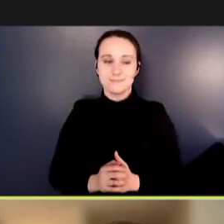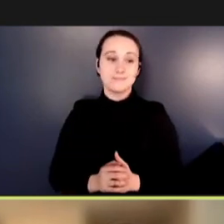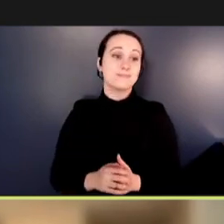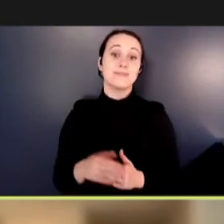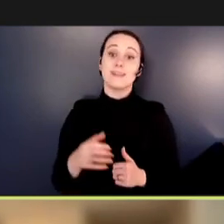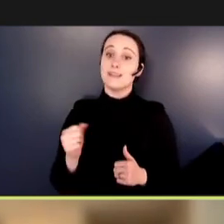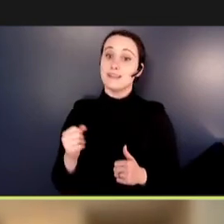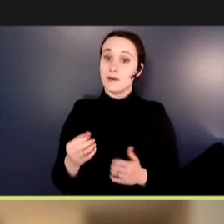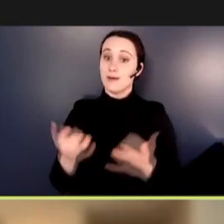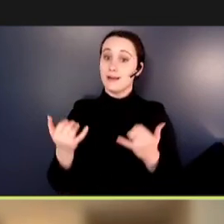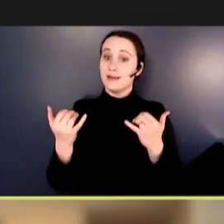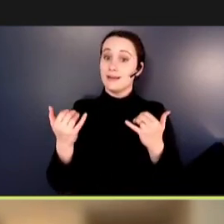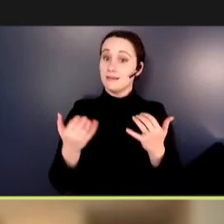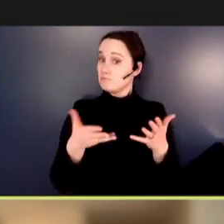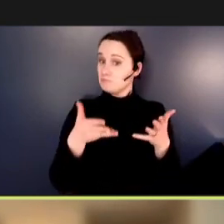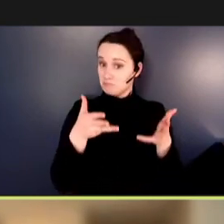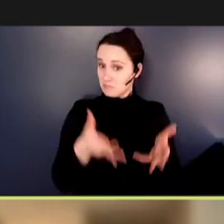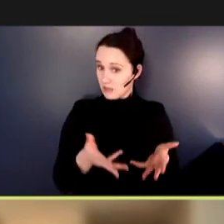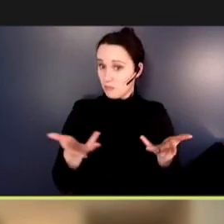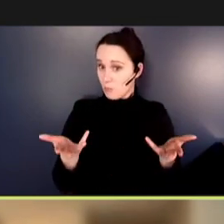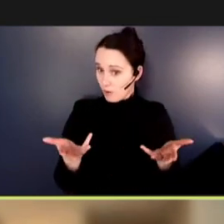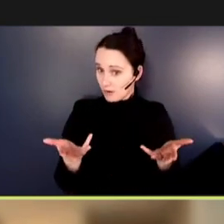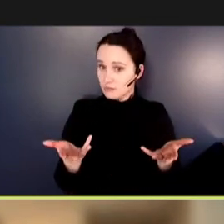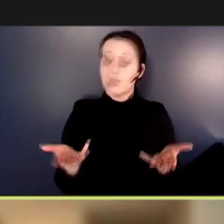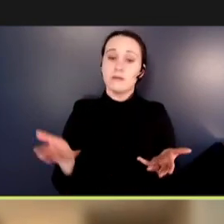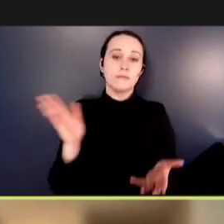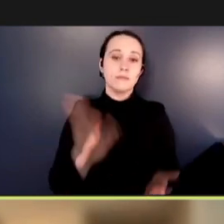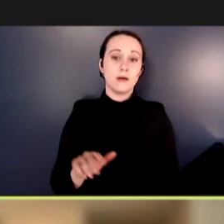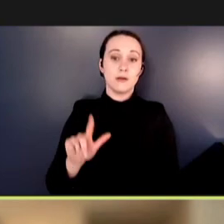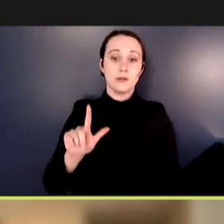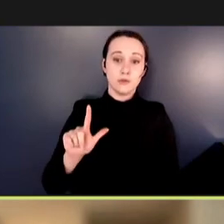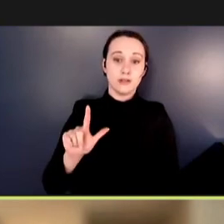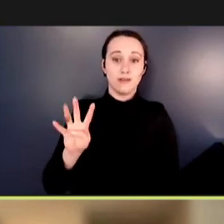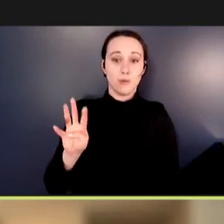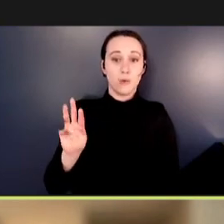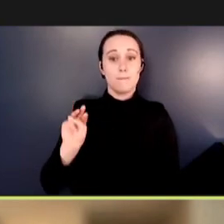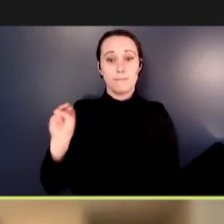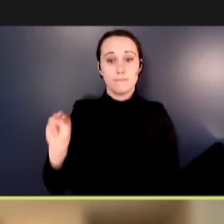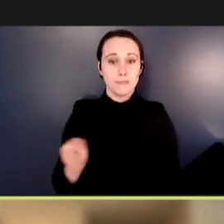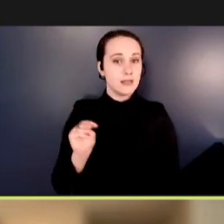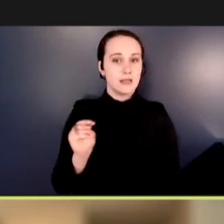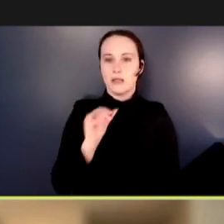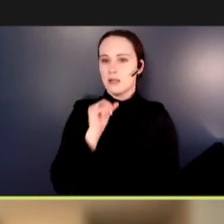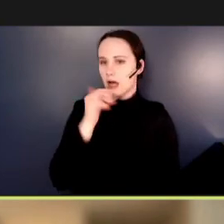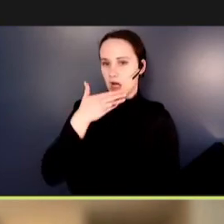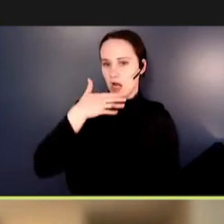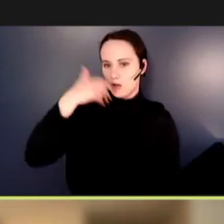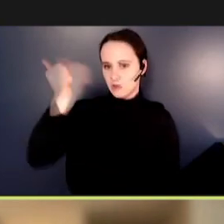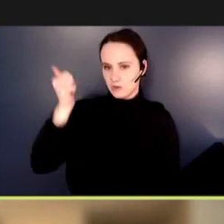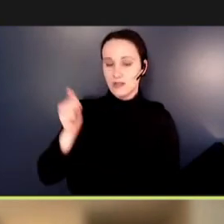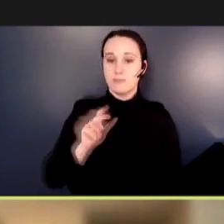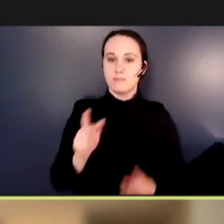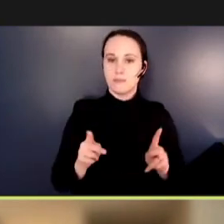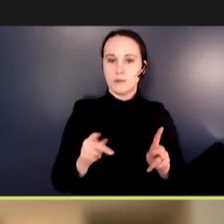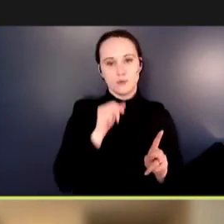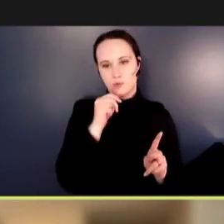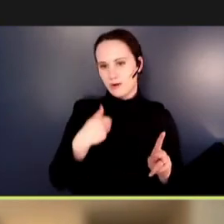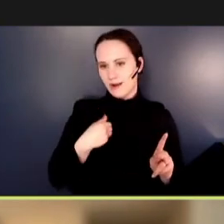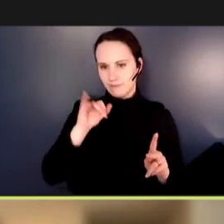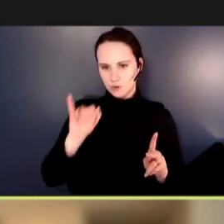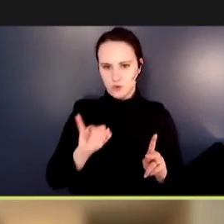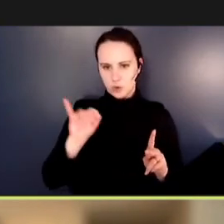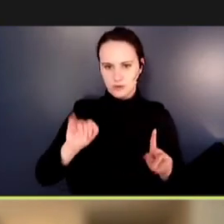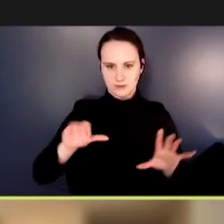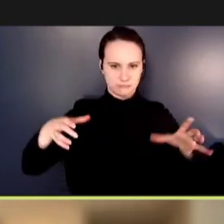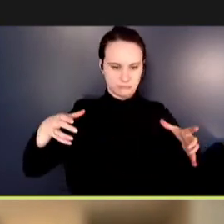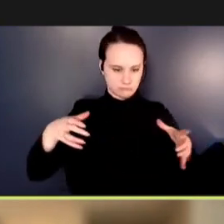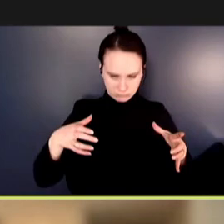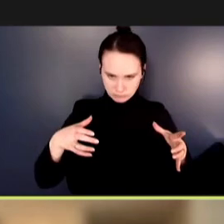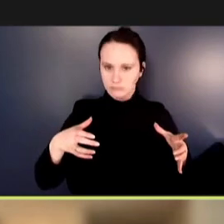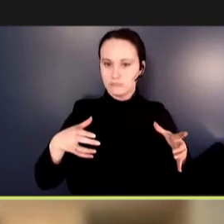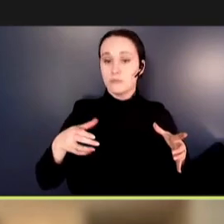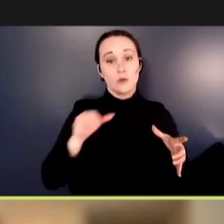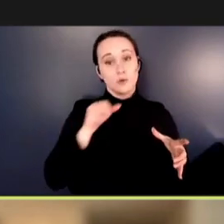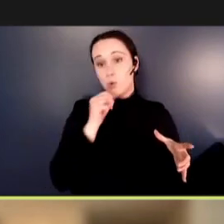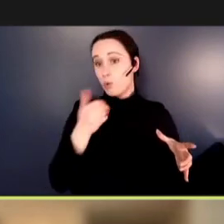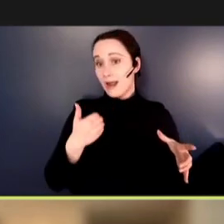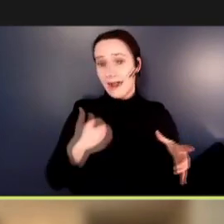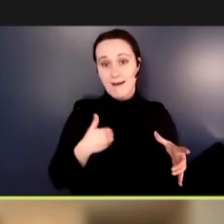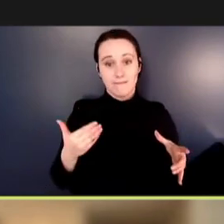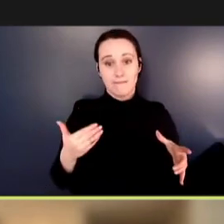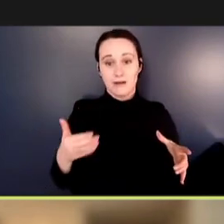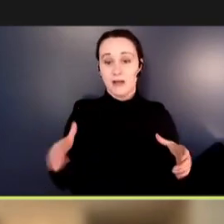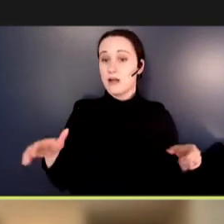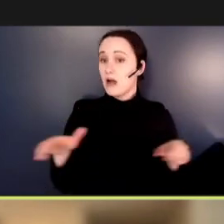leaves about 24 million non-elderly uninsured adults without comprehensive, no-cost vaccine